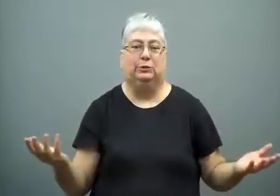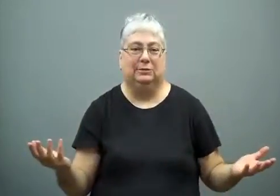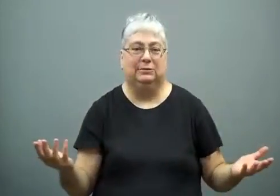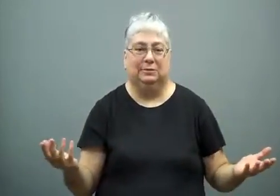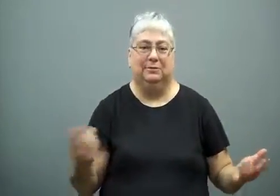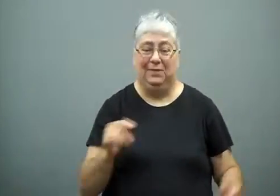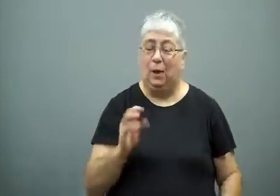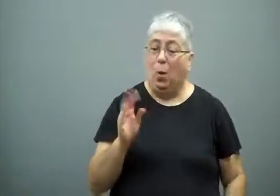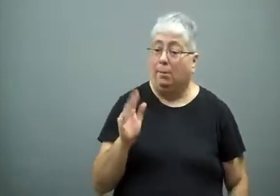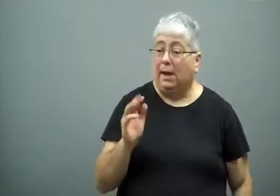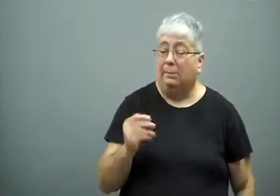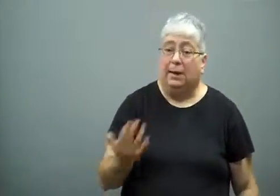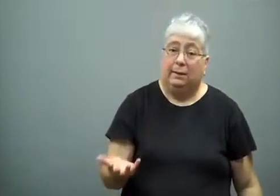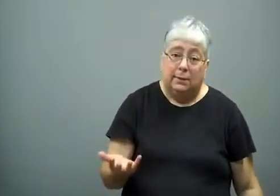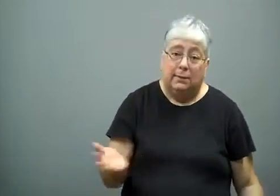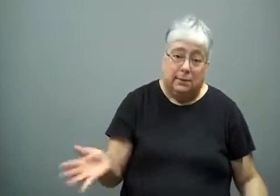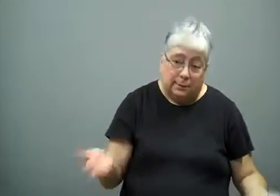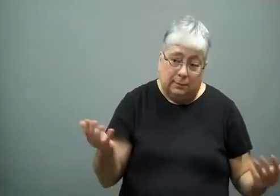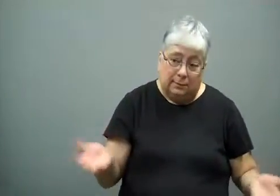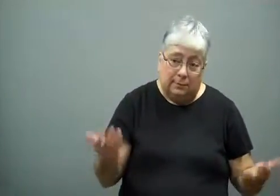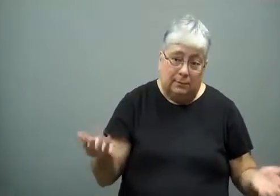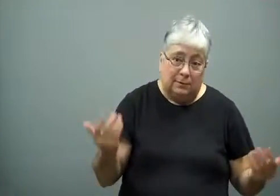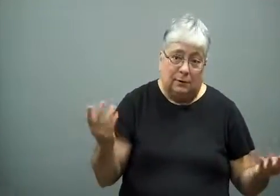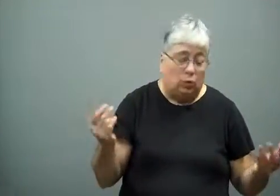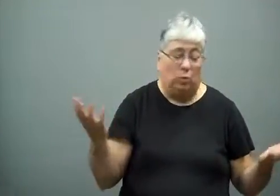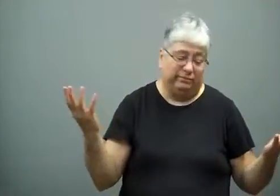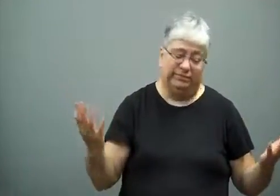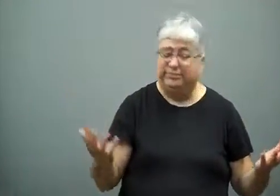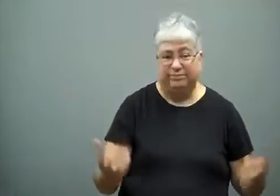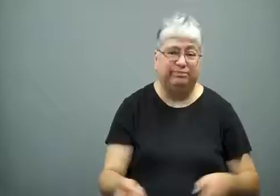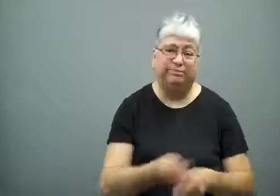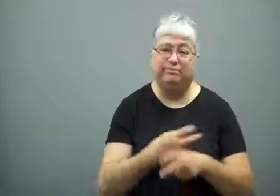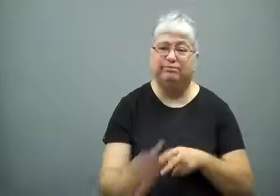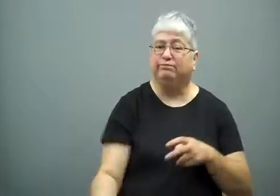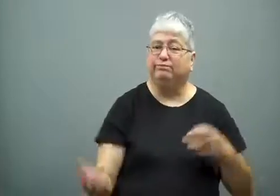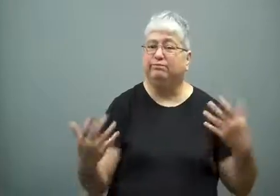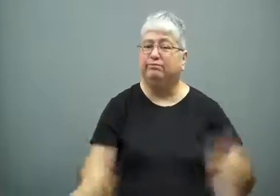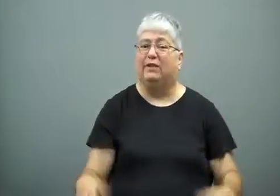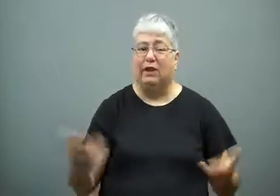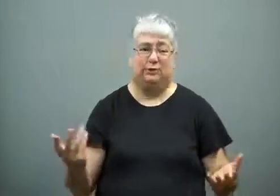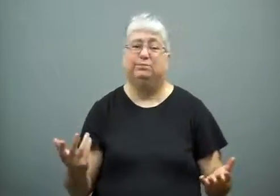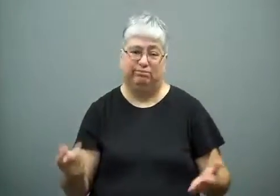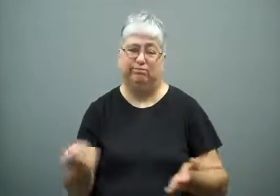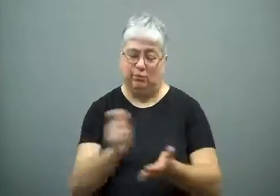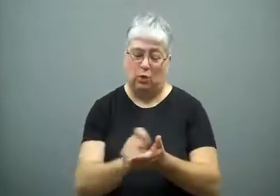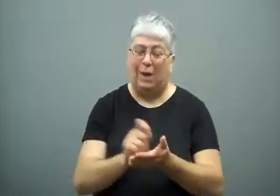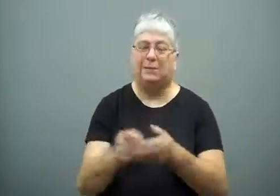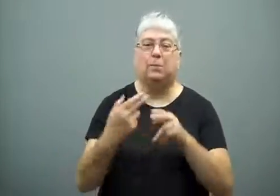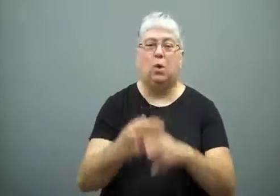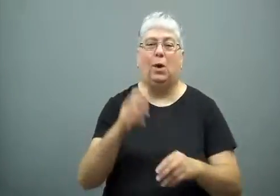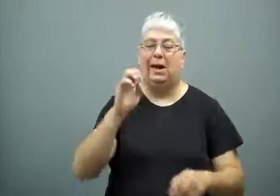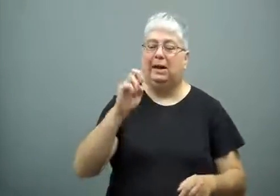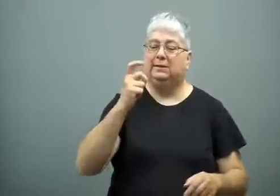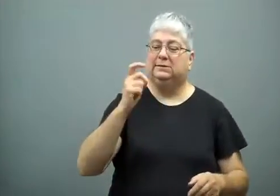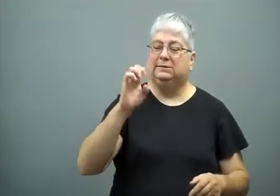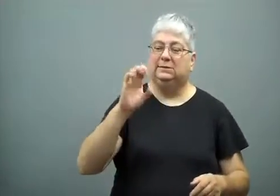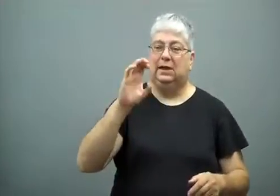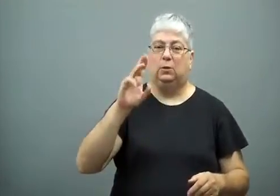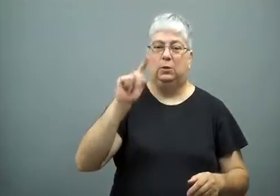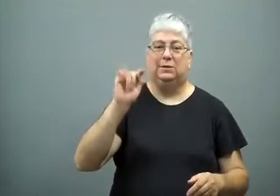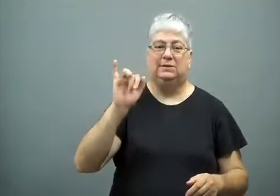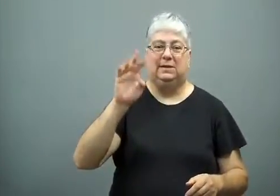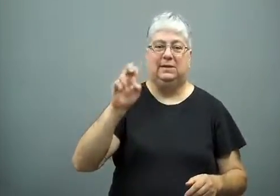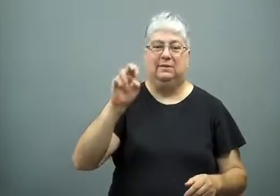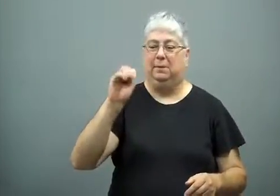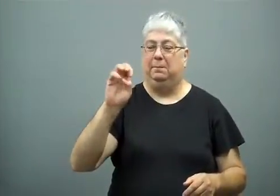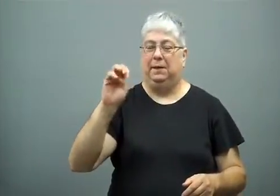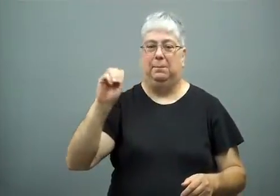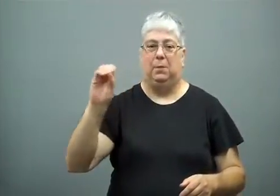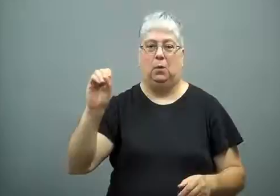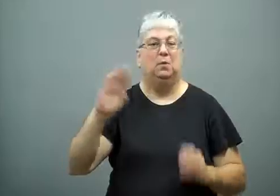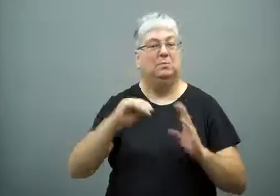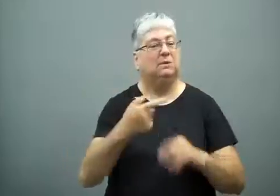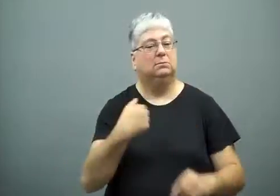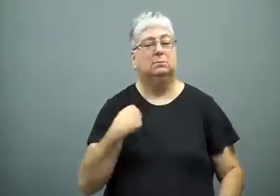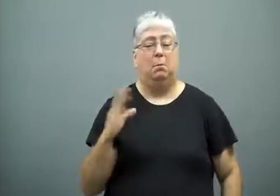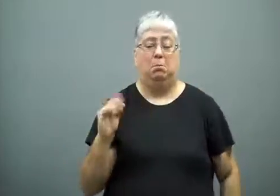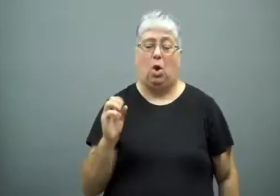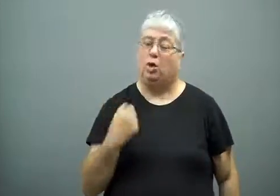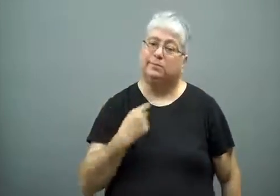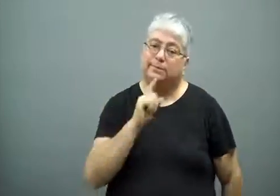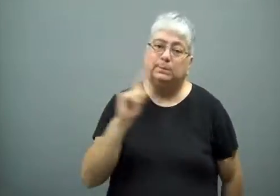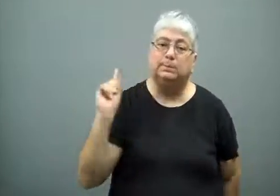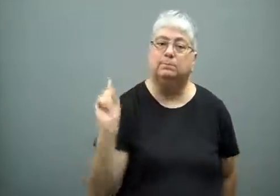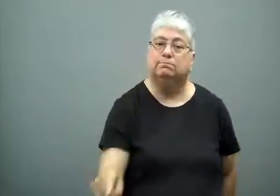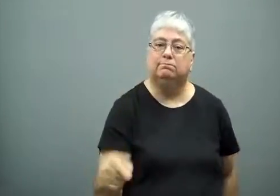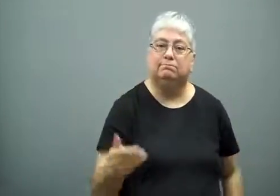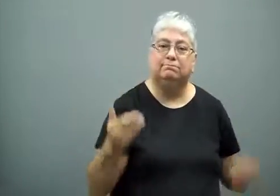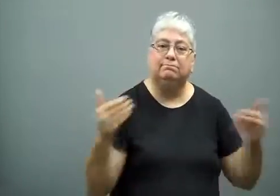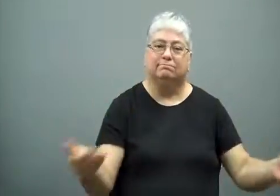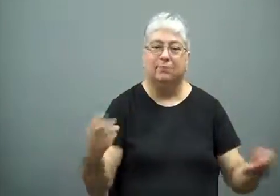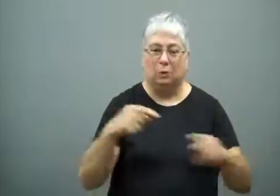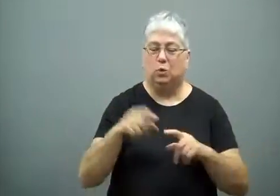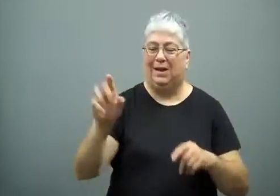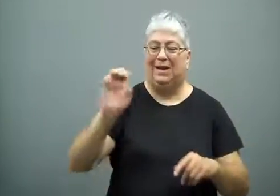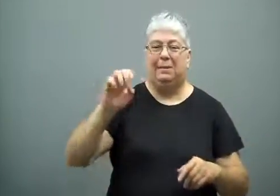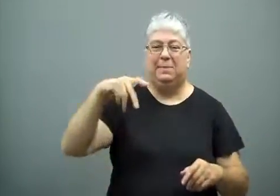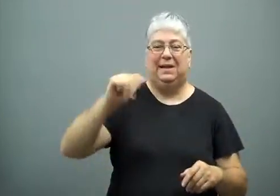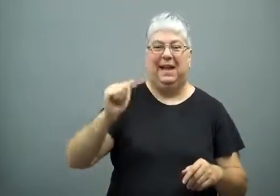President Obama got tired of waiting and took action.